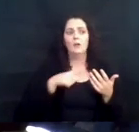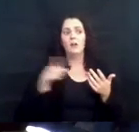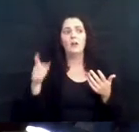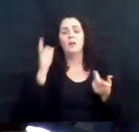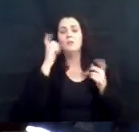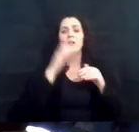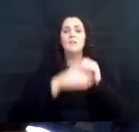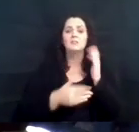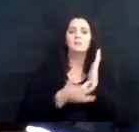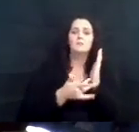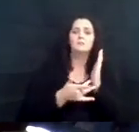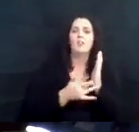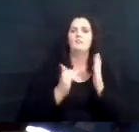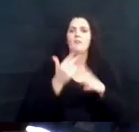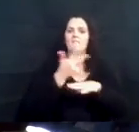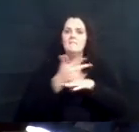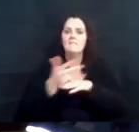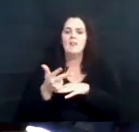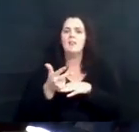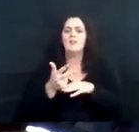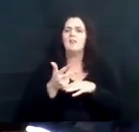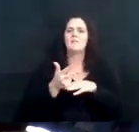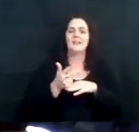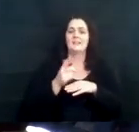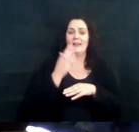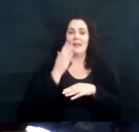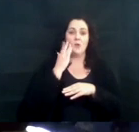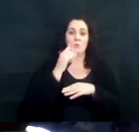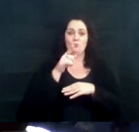But once you explore it a bit, you'll see just how accessible and just